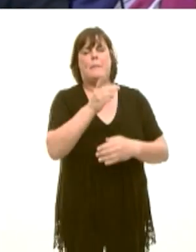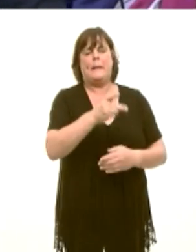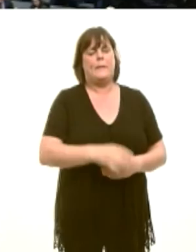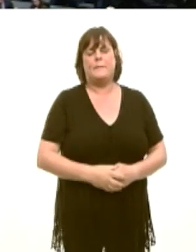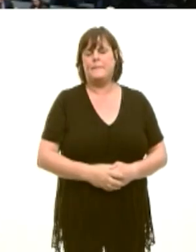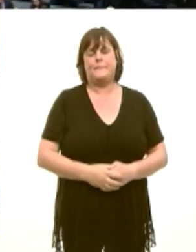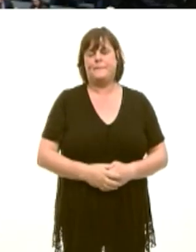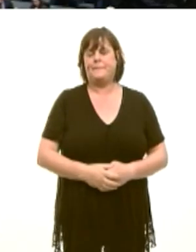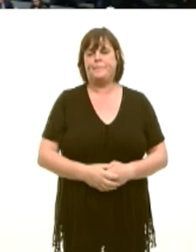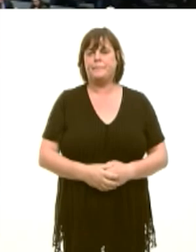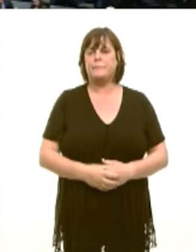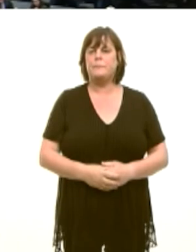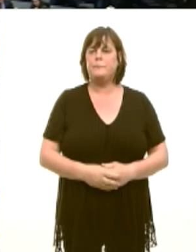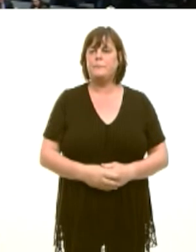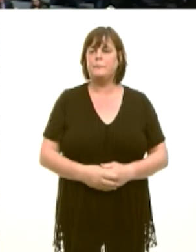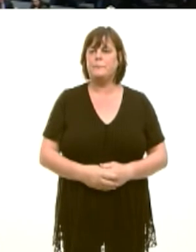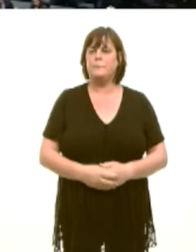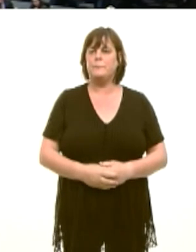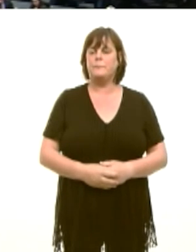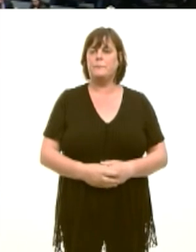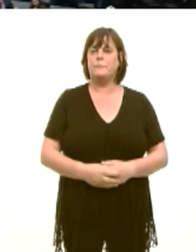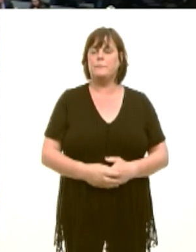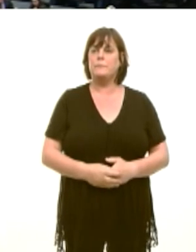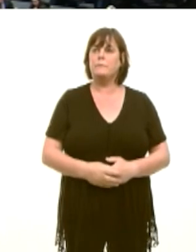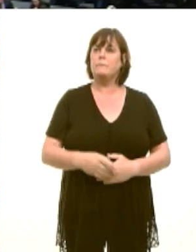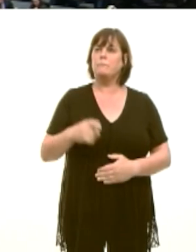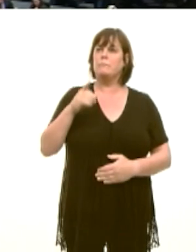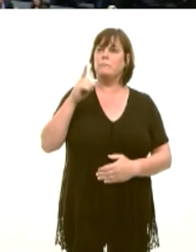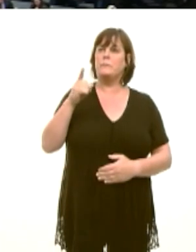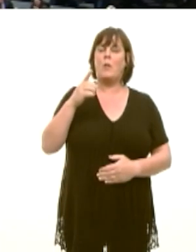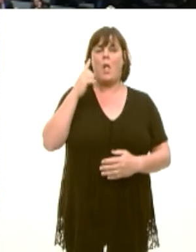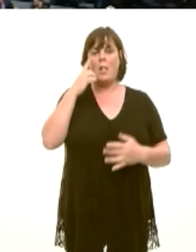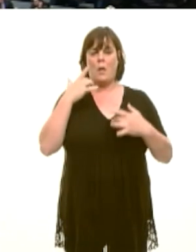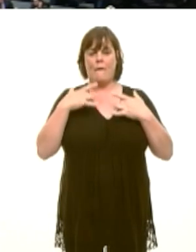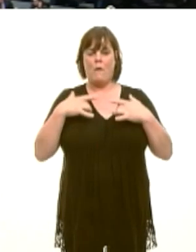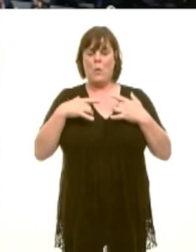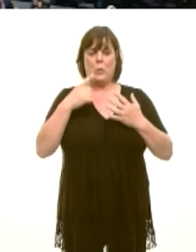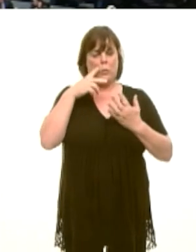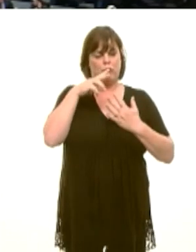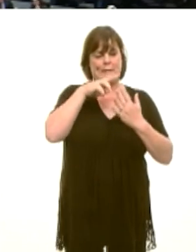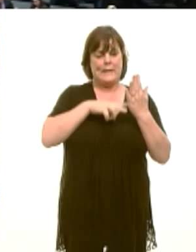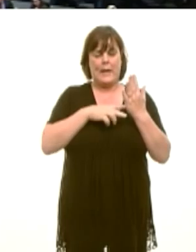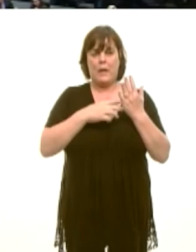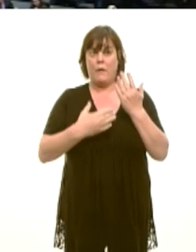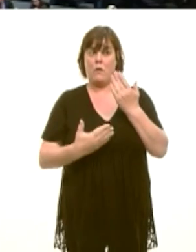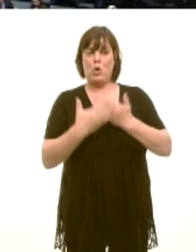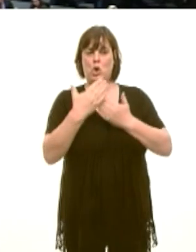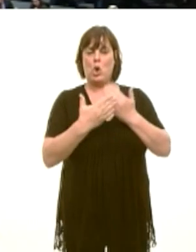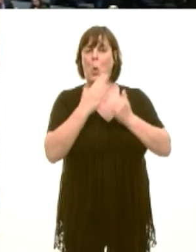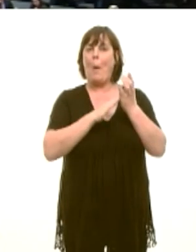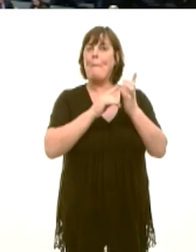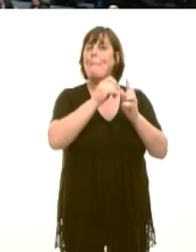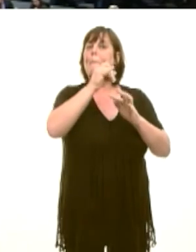Rhun ap Iorwerth: I look forward to seeing the latest maps for active travel being presented